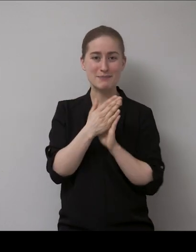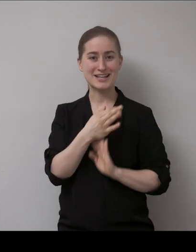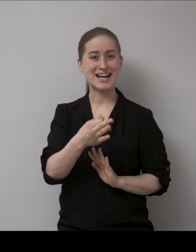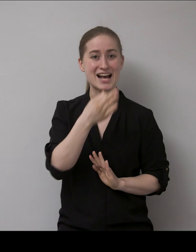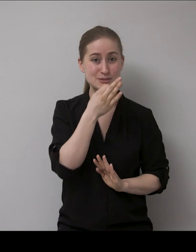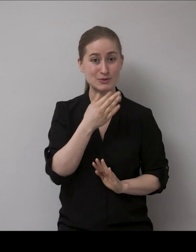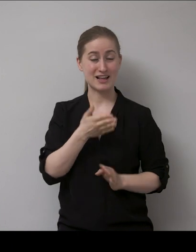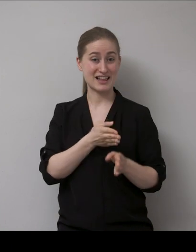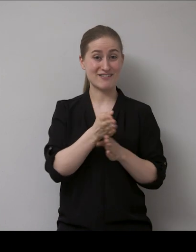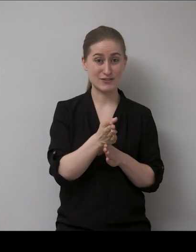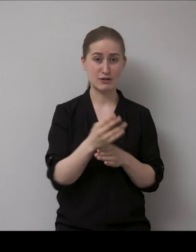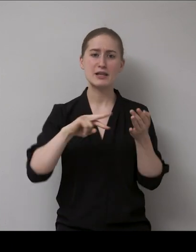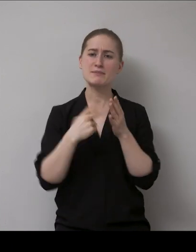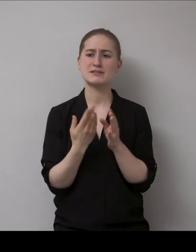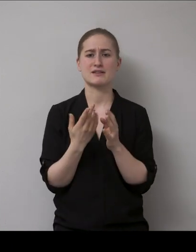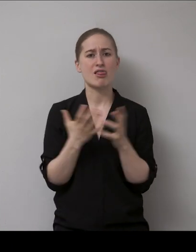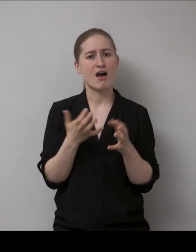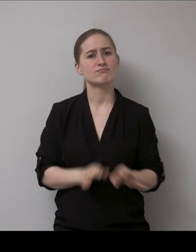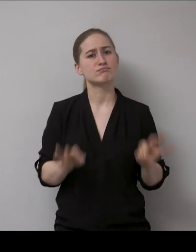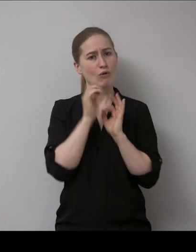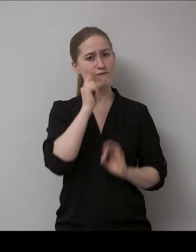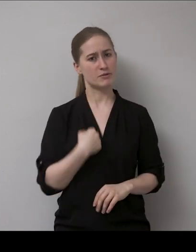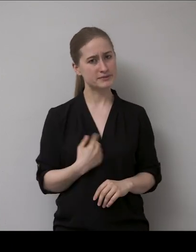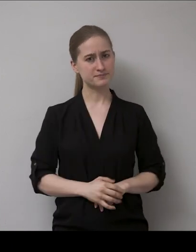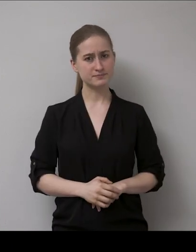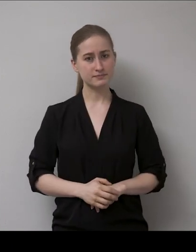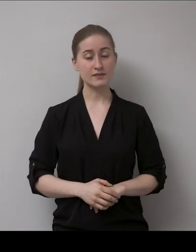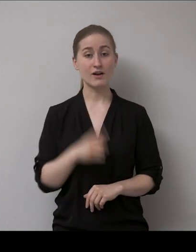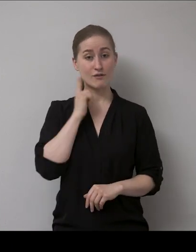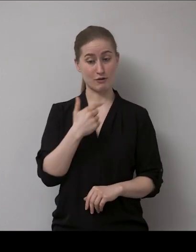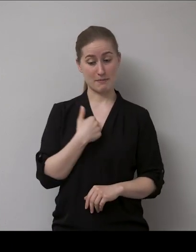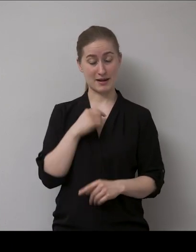in a field that was meaningful to me. In my case, history and classics.